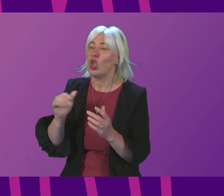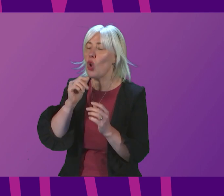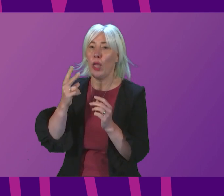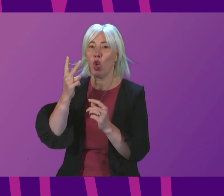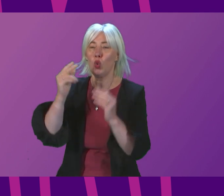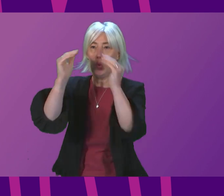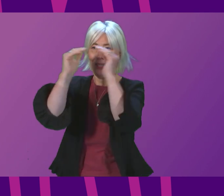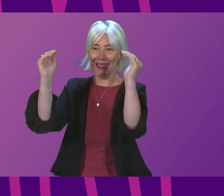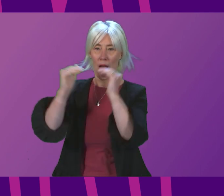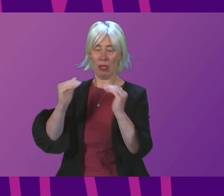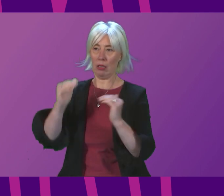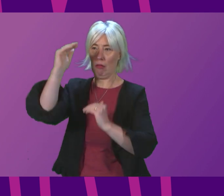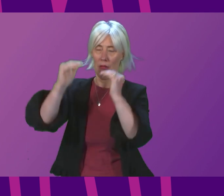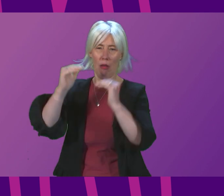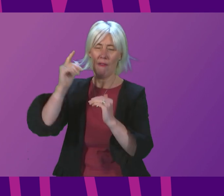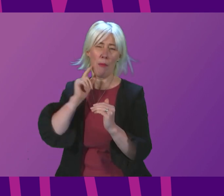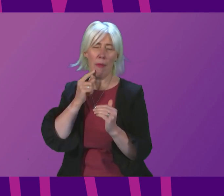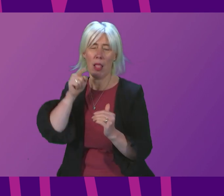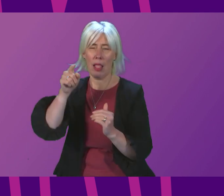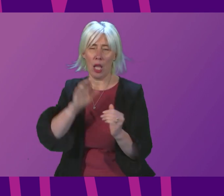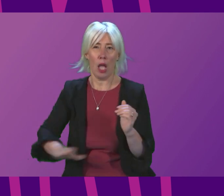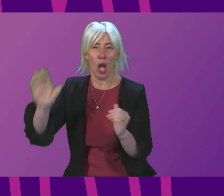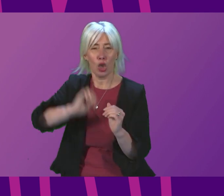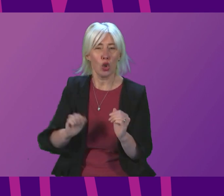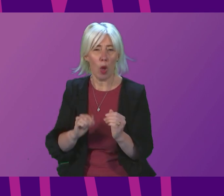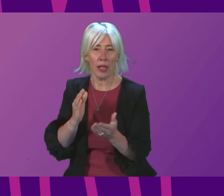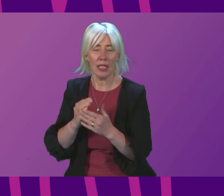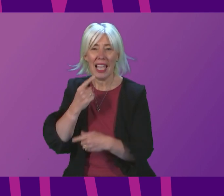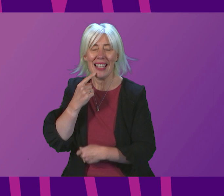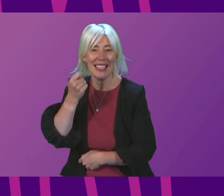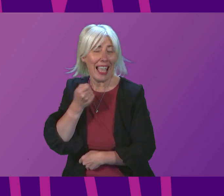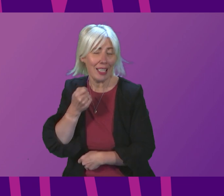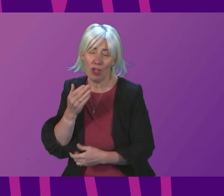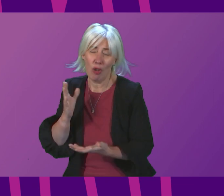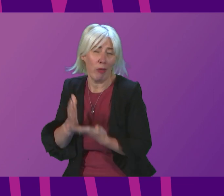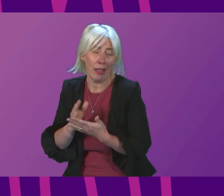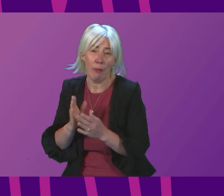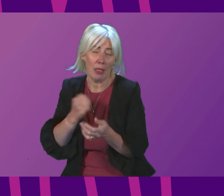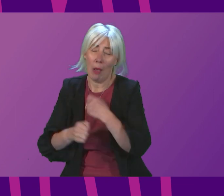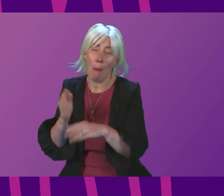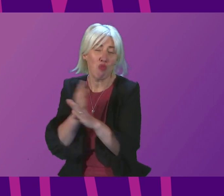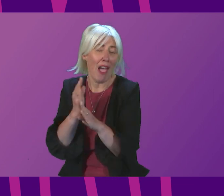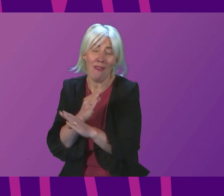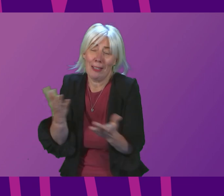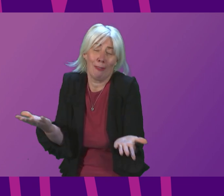system, because, for many people in Scotland, dentistry is effectively privatised already? No.